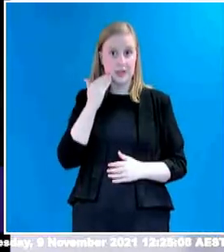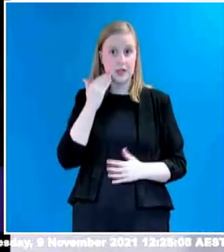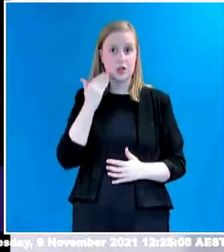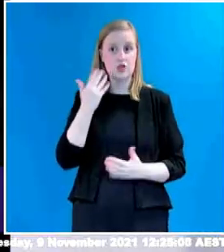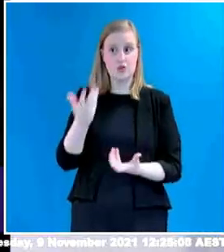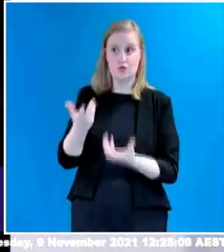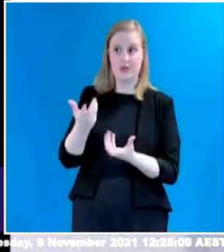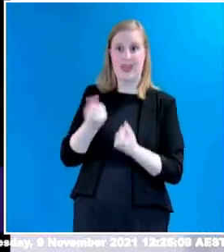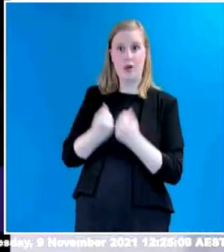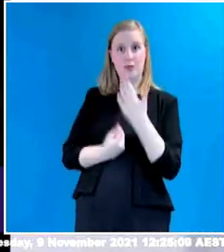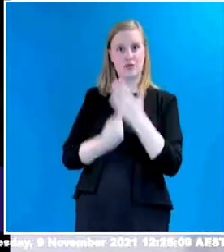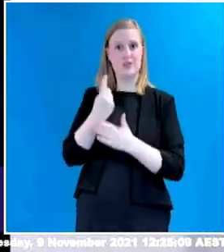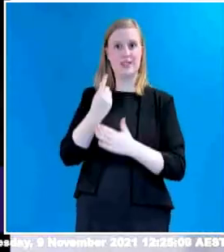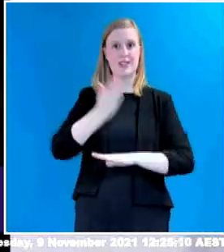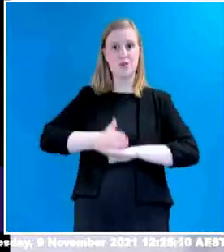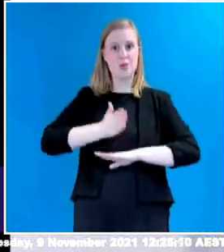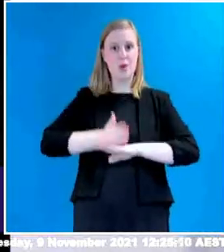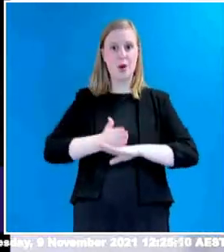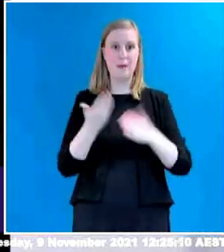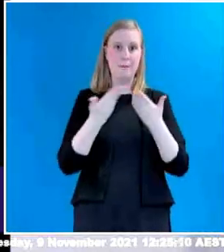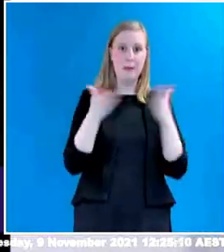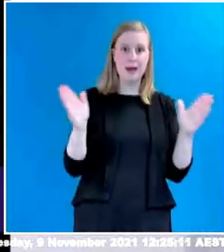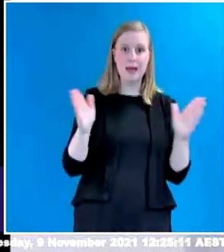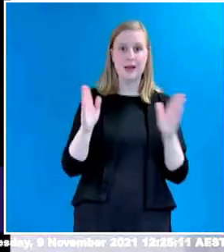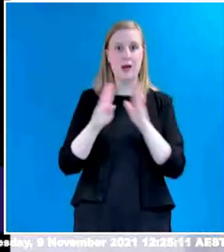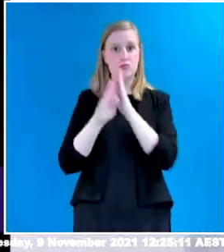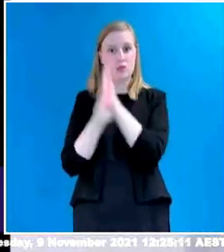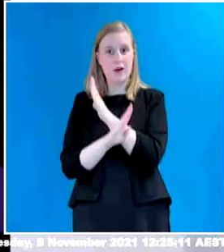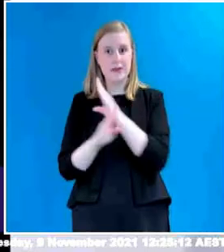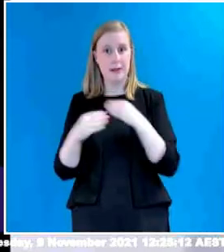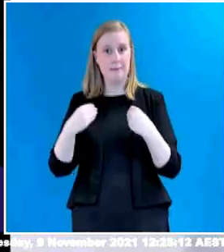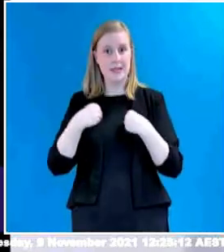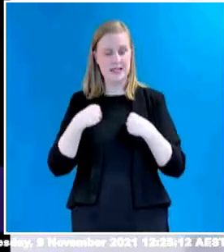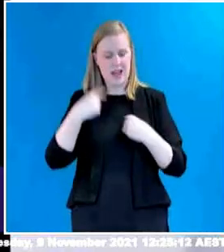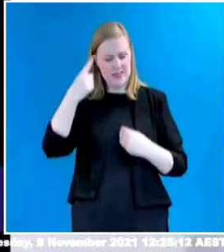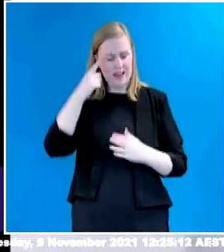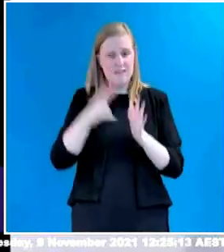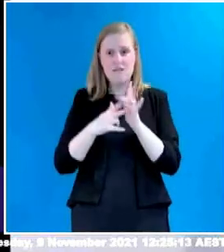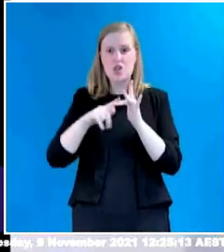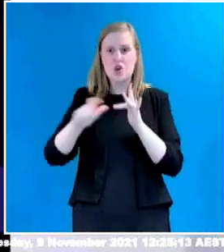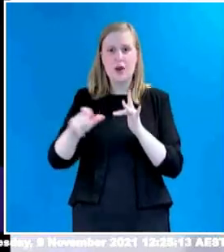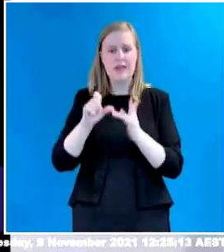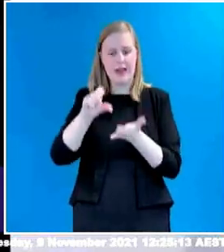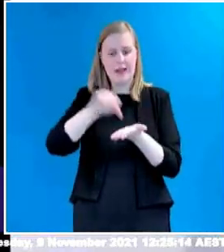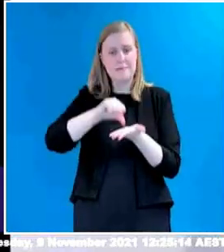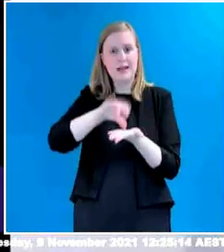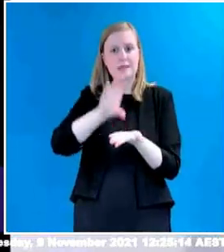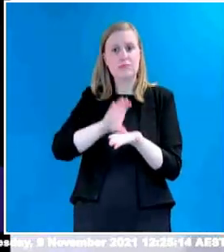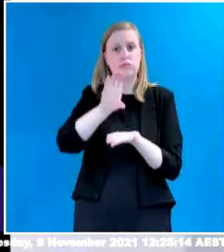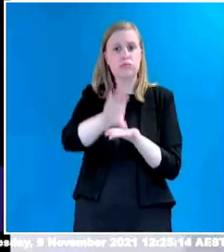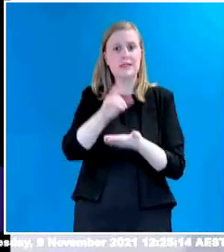I think Victoria allocated something in the order of $700,000 to increase